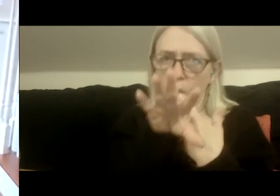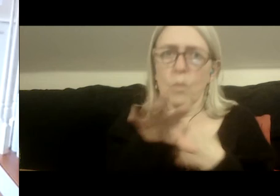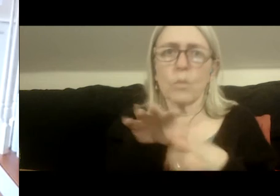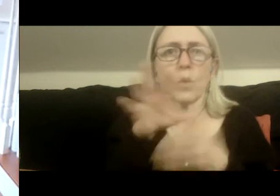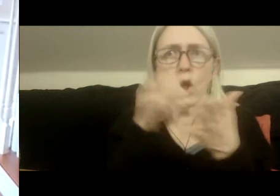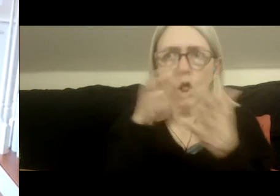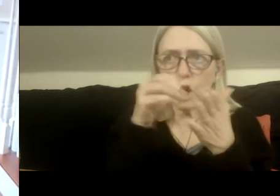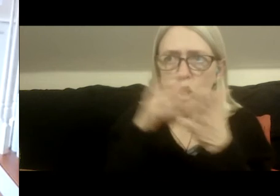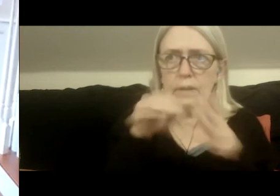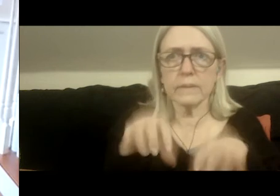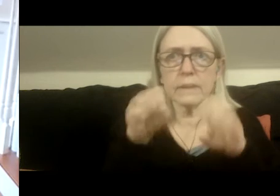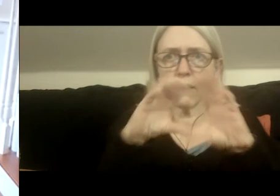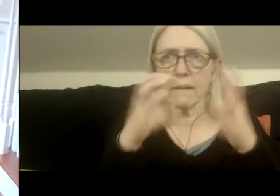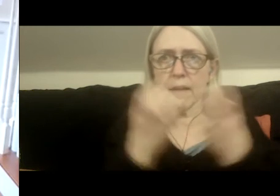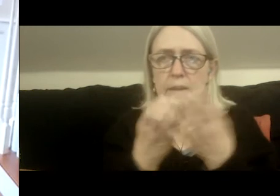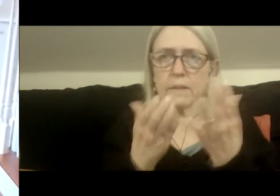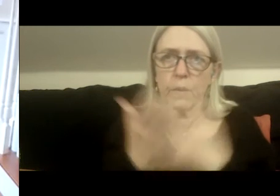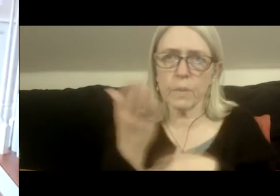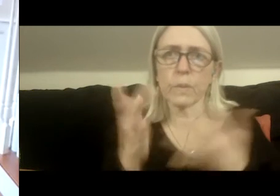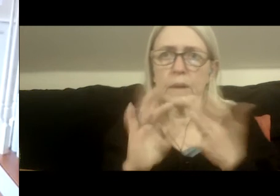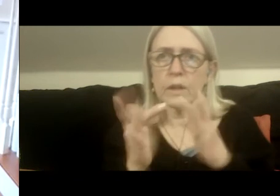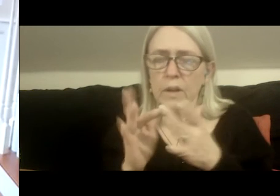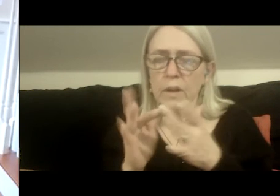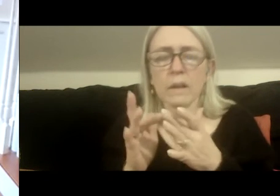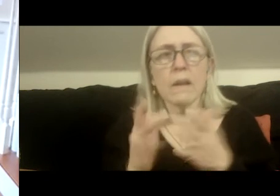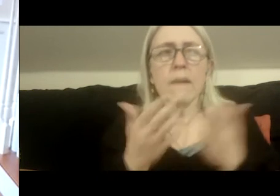Thank you for caring and for supporting our students.